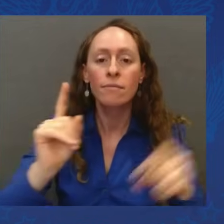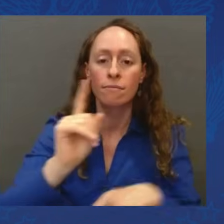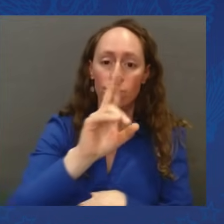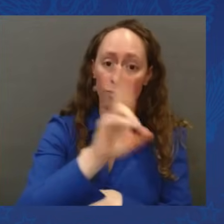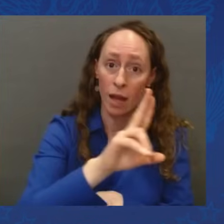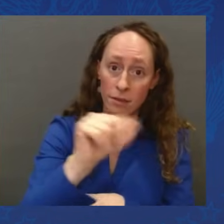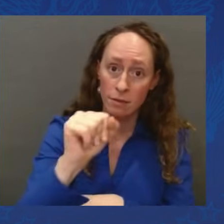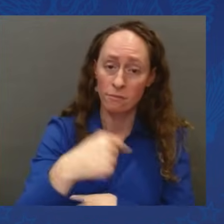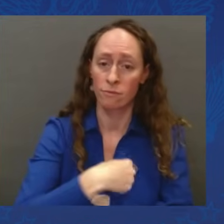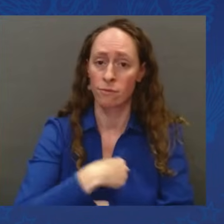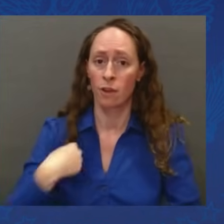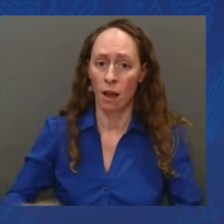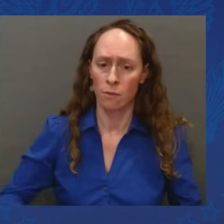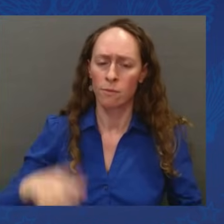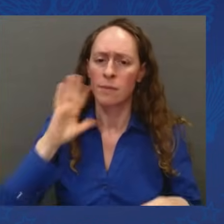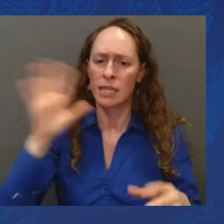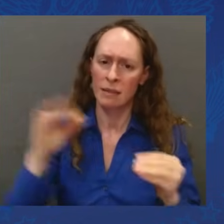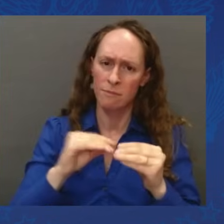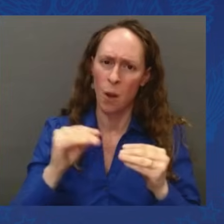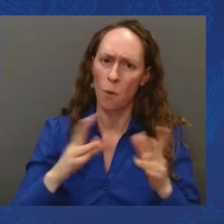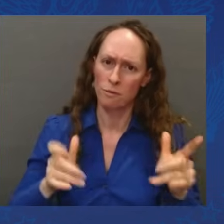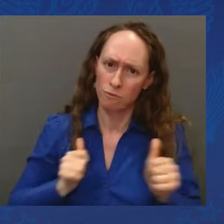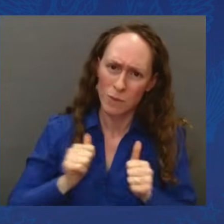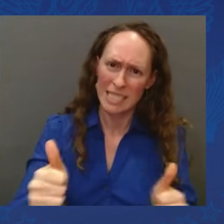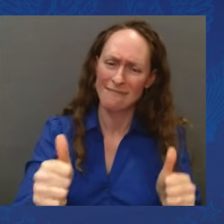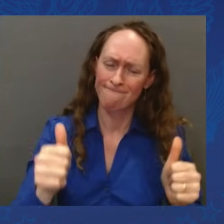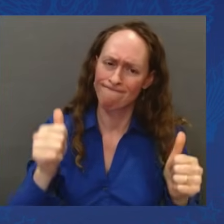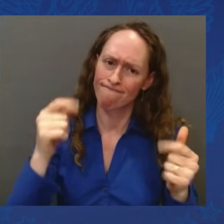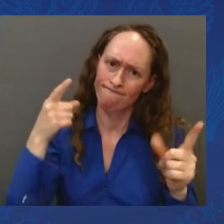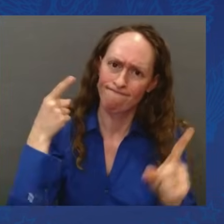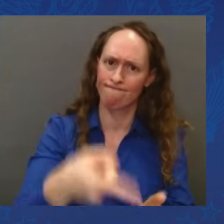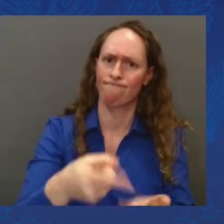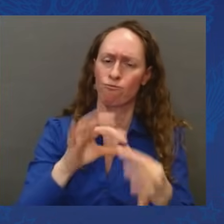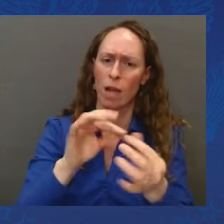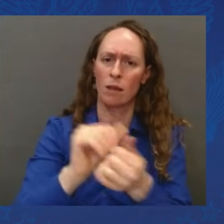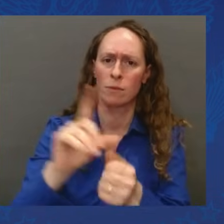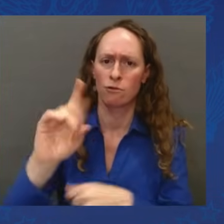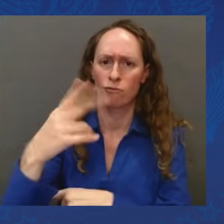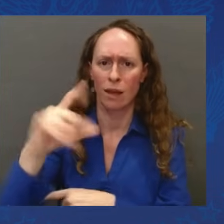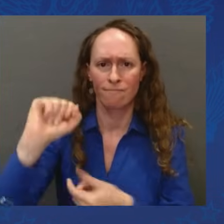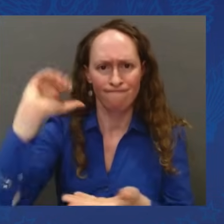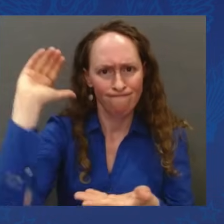China took action to greatly reduce the amount of fentanyl shipped directly from China to the United States.